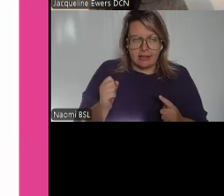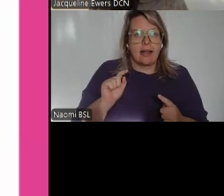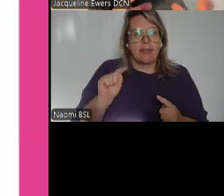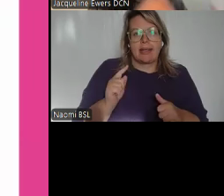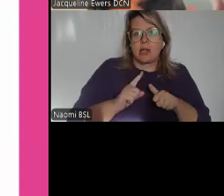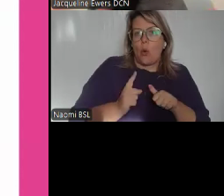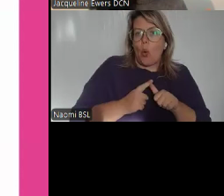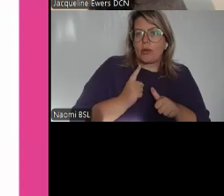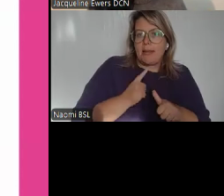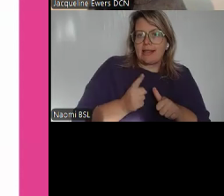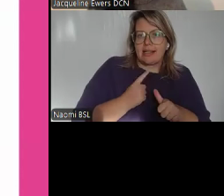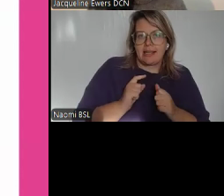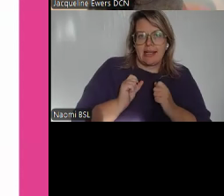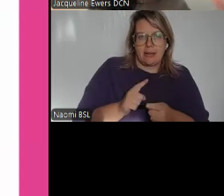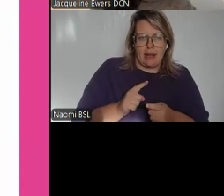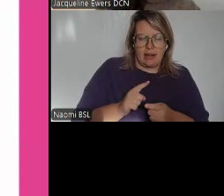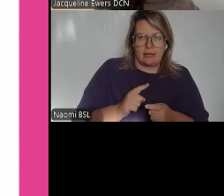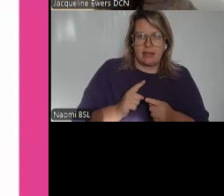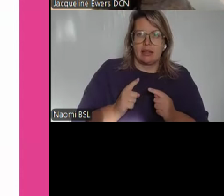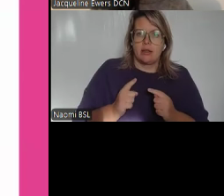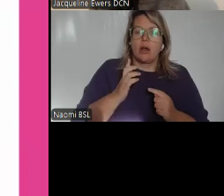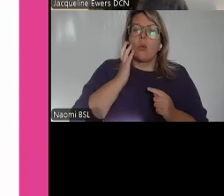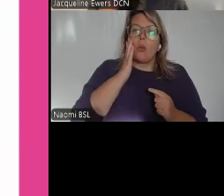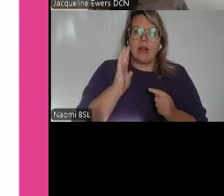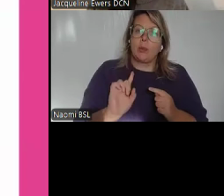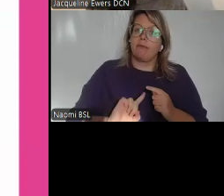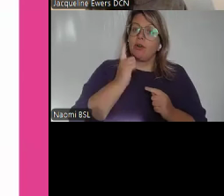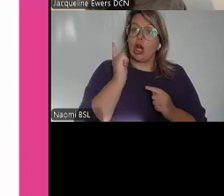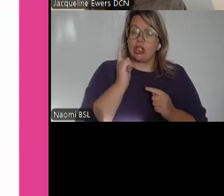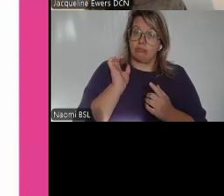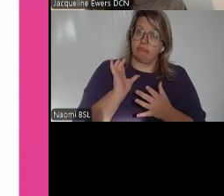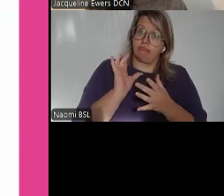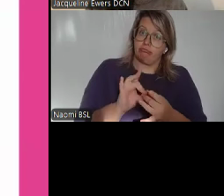It's part of the welcome automation when you sign up, from Greenpeace.